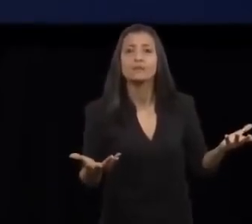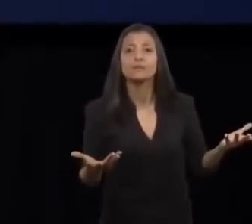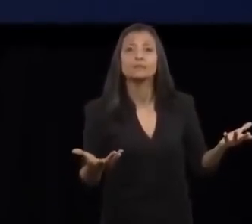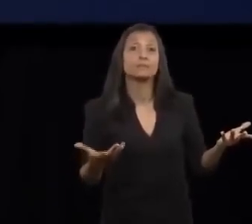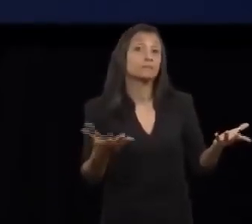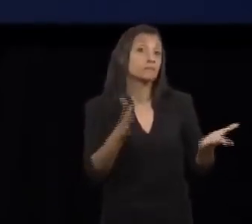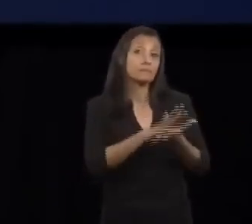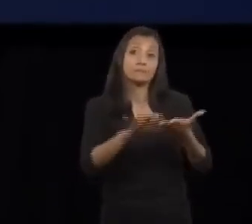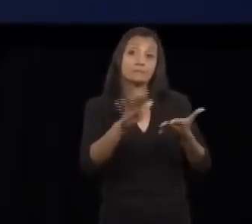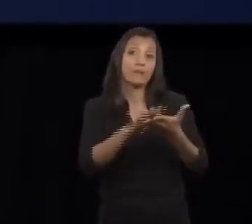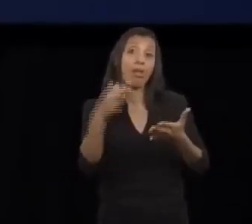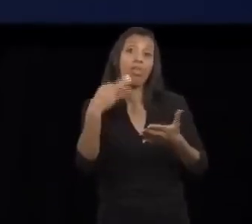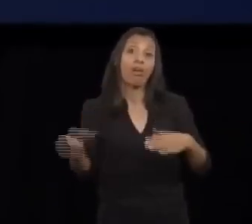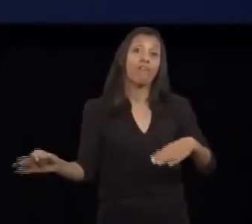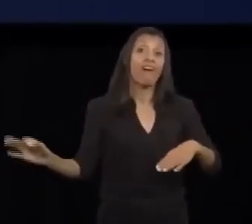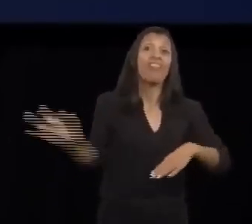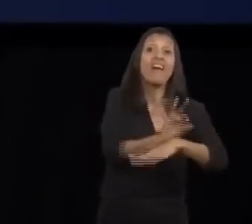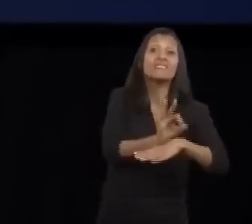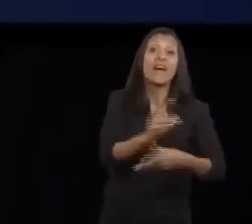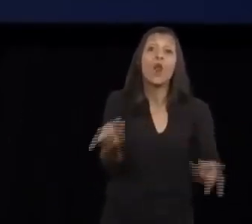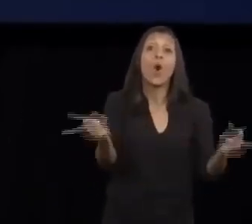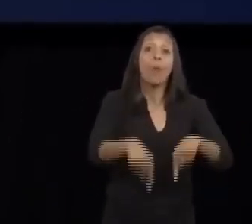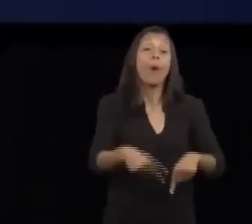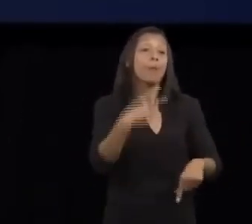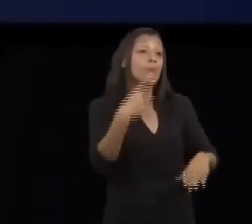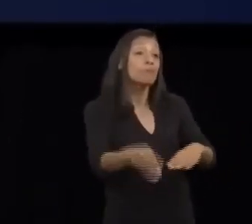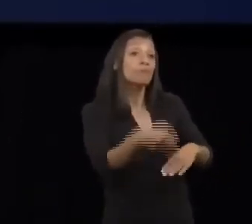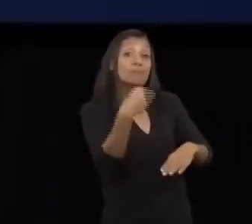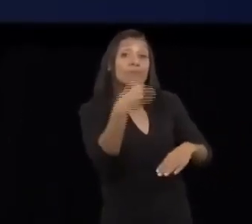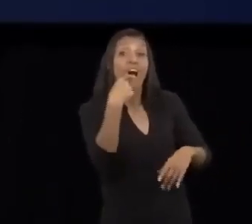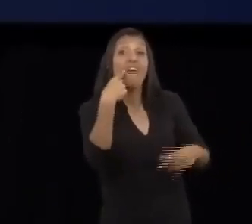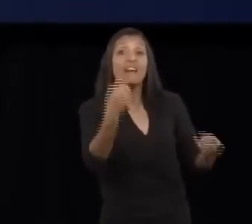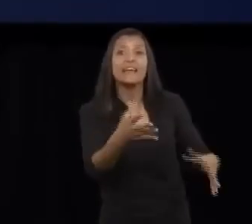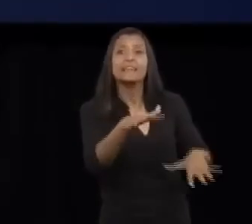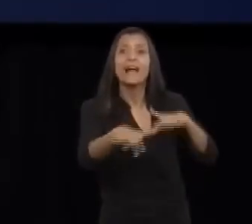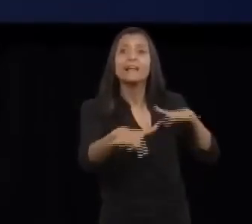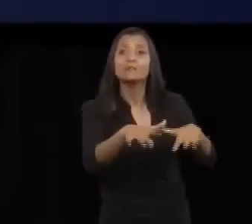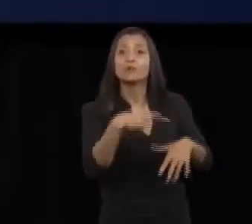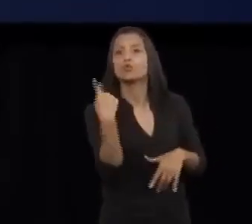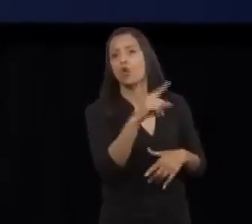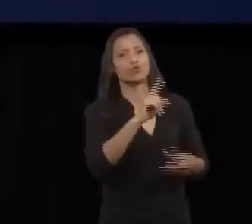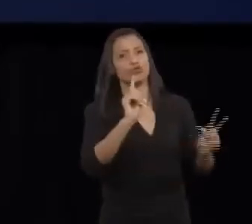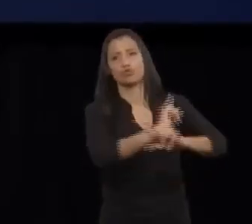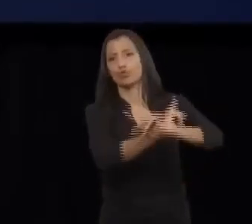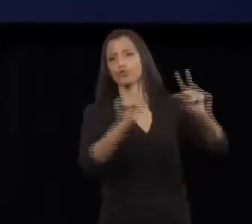with the pochoclos. Well, what we did was adjust